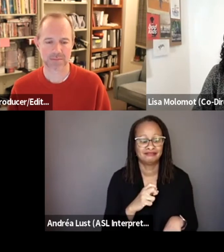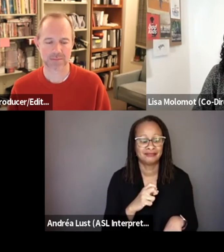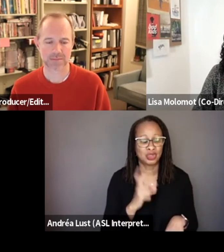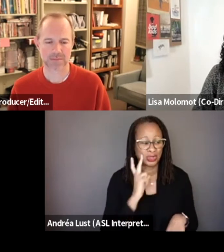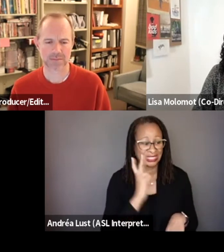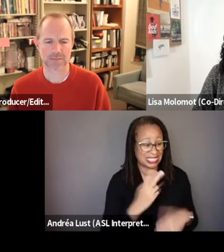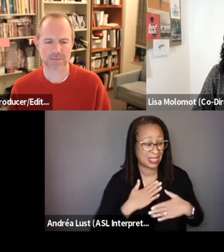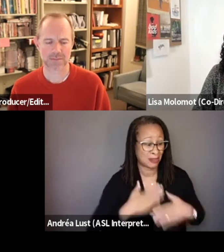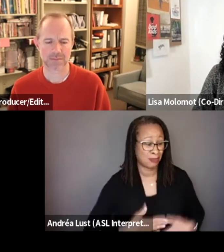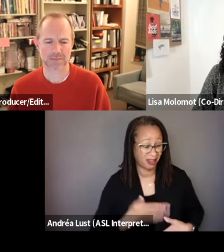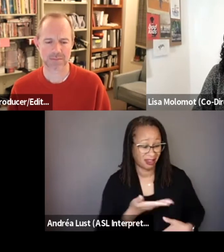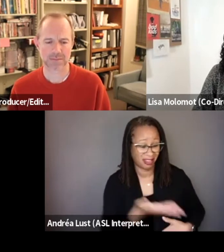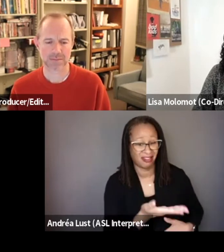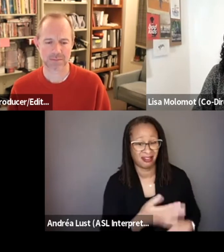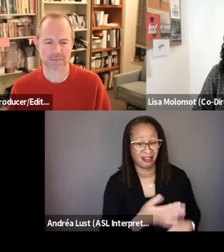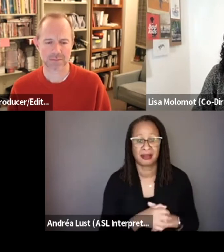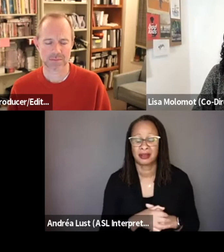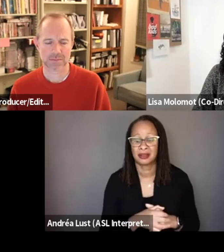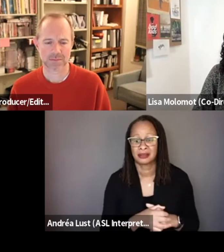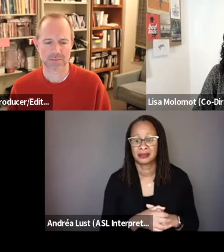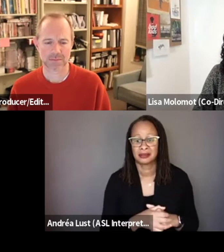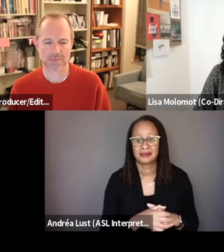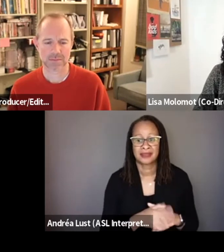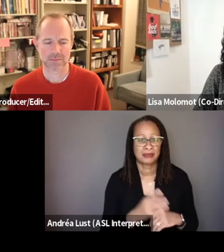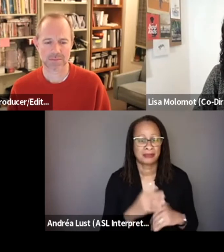because what came to my mind was,